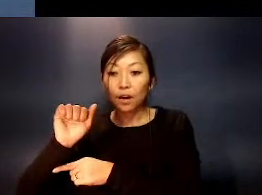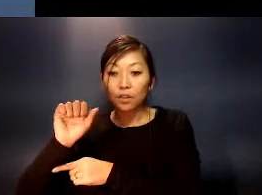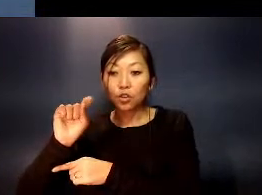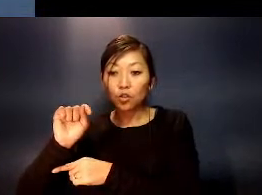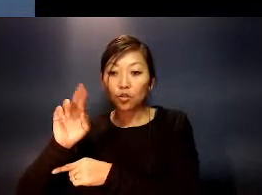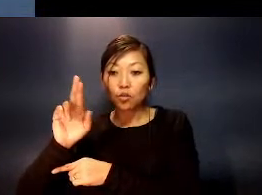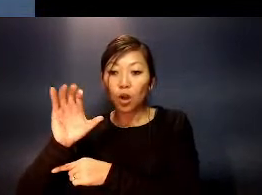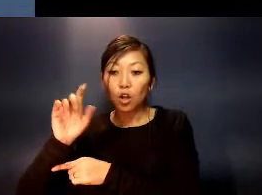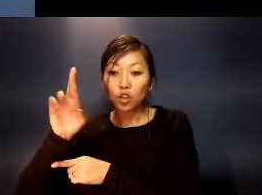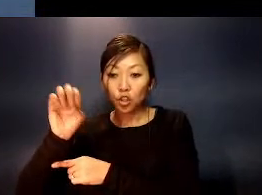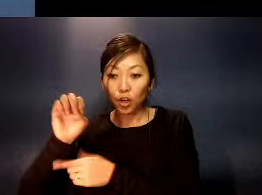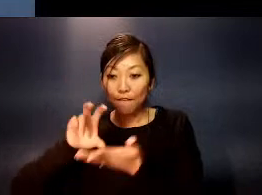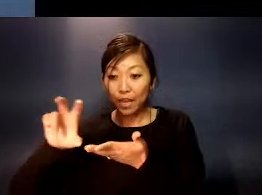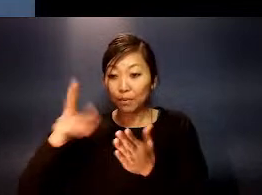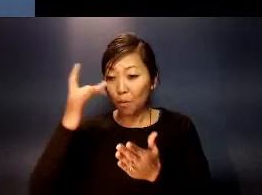MAKE SURE THAT THAT INVESTMENT IS LEVERAGED TO INCREASE